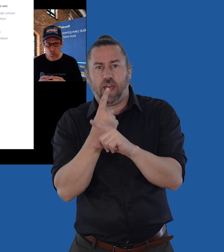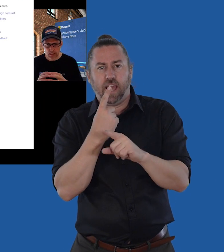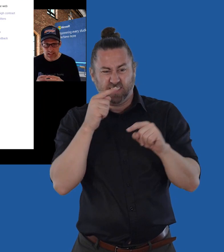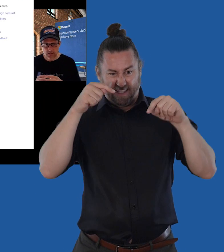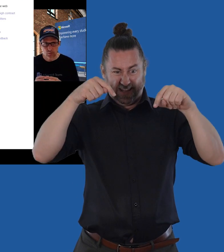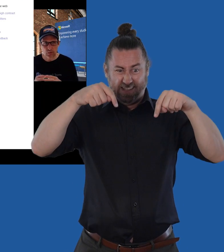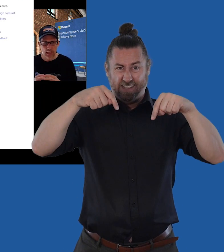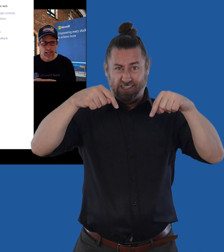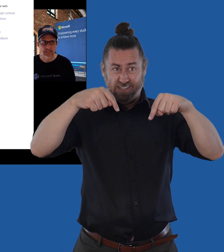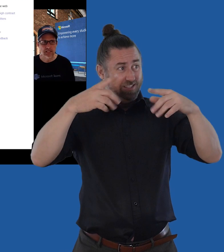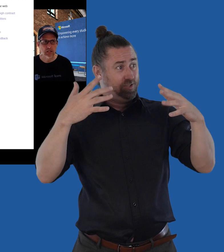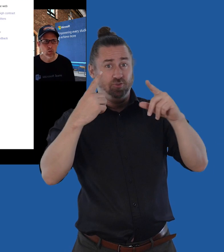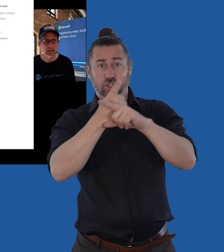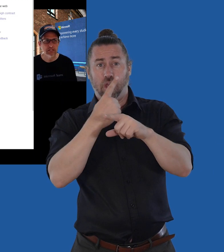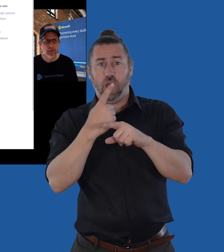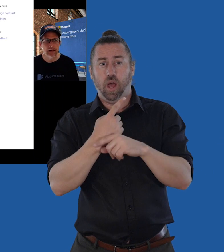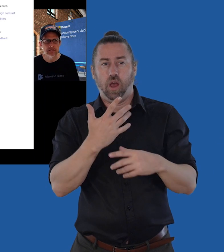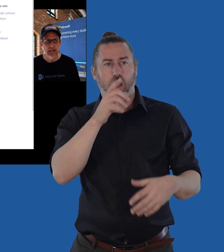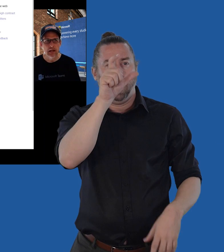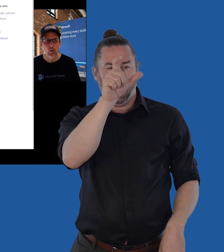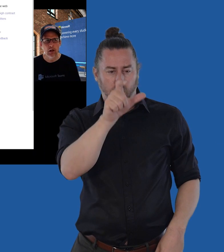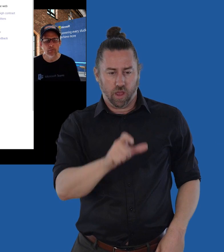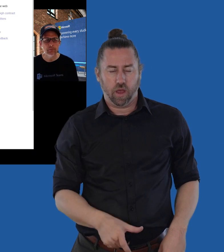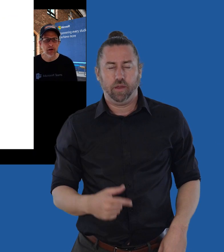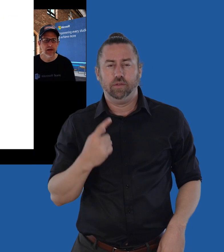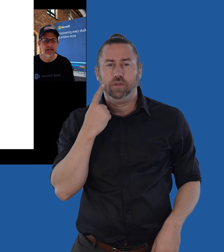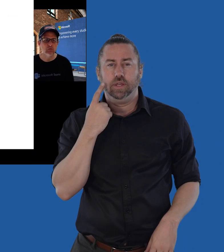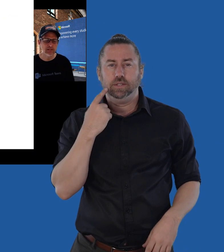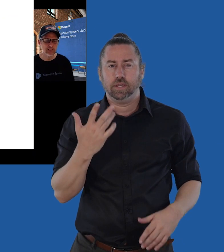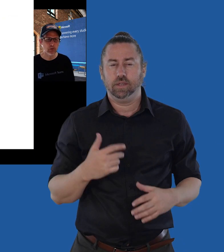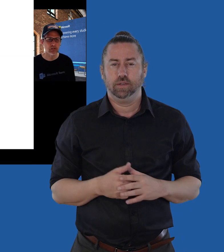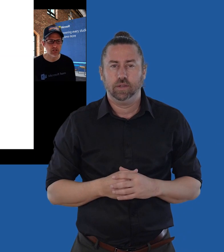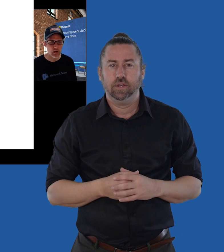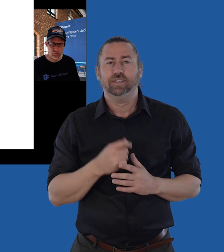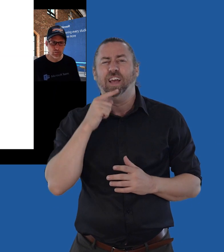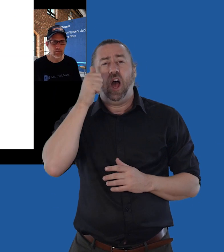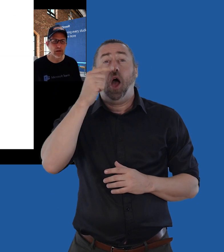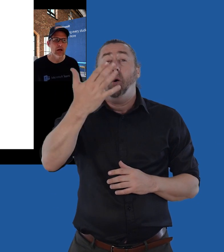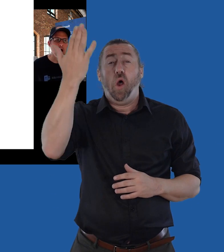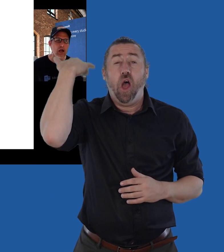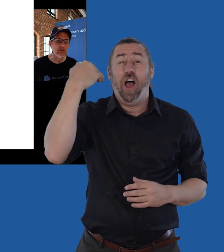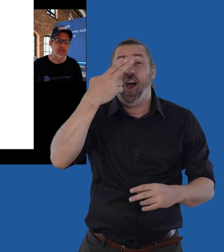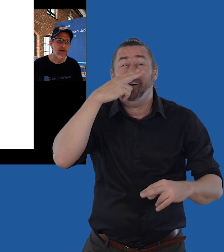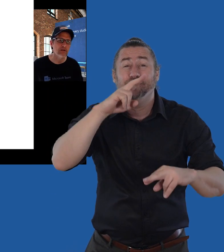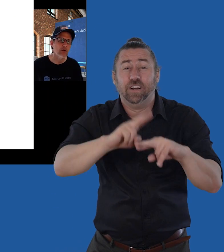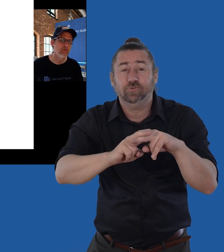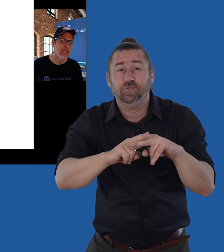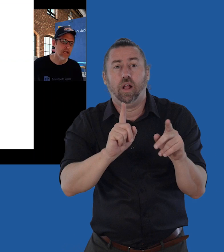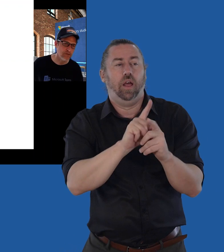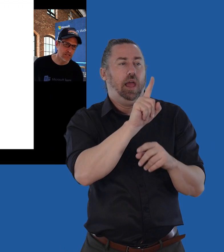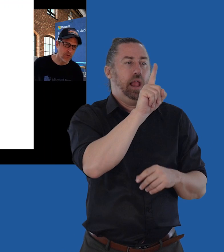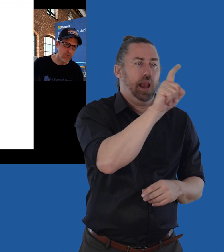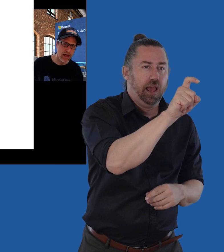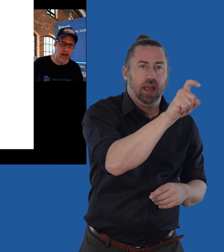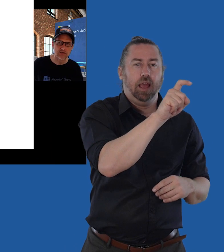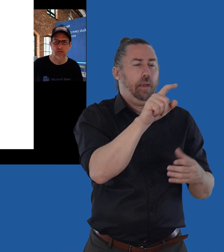more accessible is in the one space. Now, what I mean by that is once upon a time, you remember, I used to have to go over here to fix my mouse,